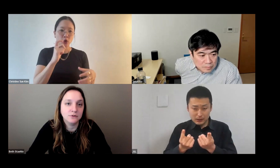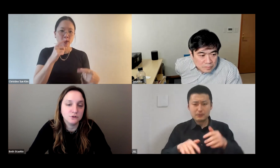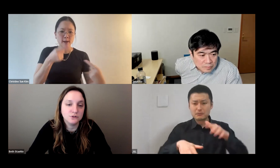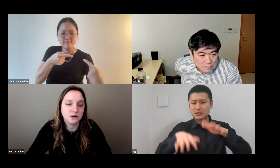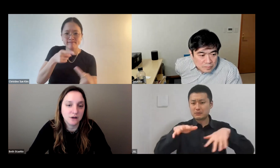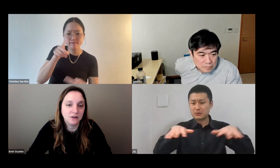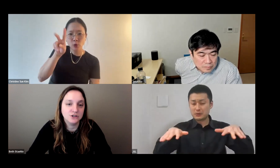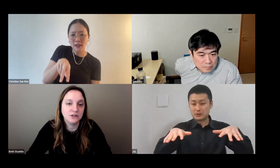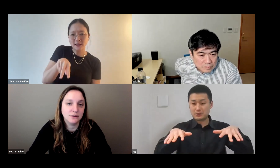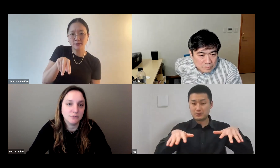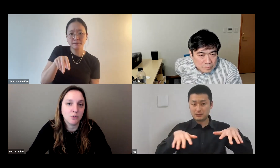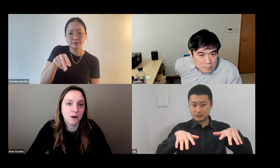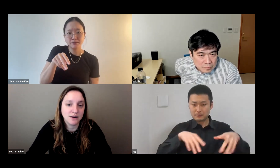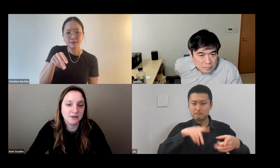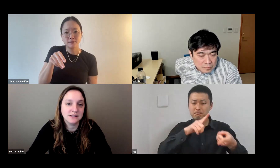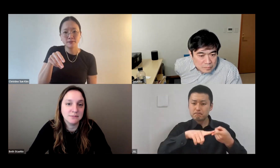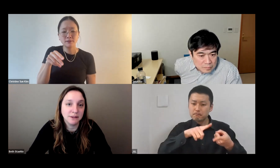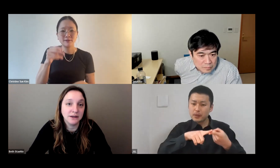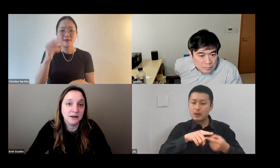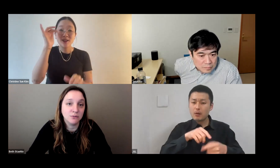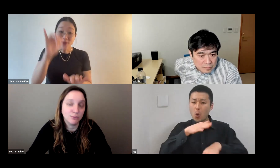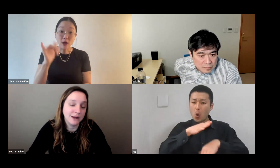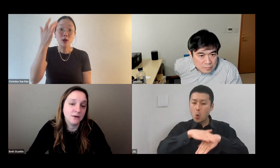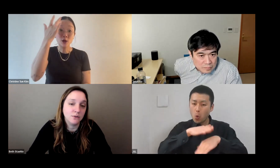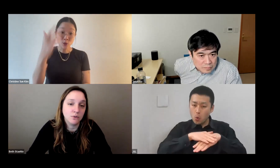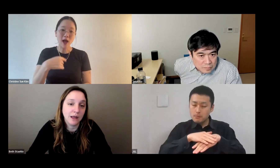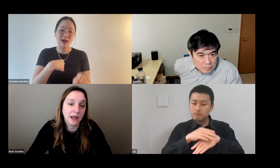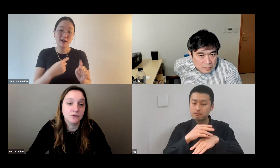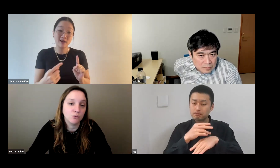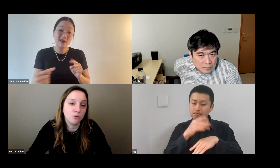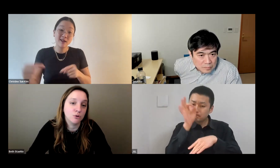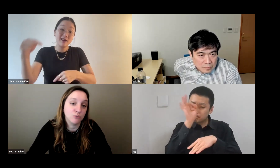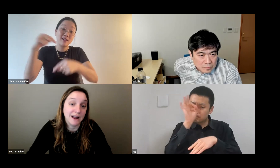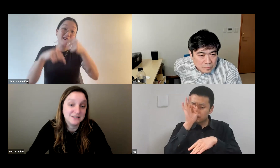to technology that requires the ability to read and or write.